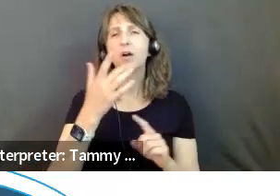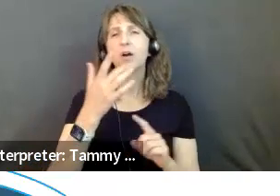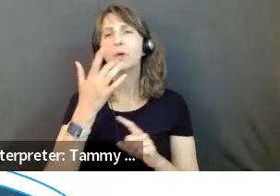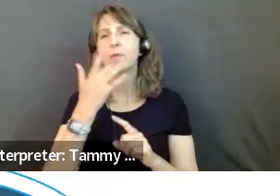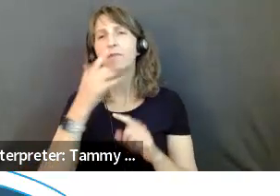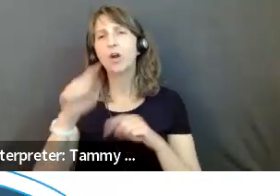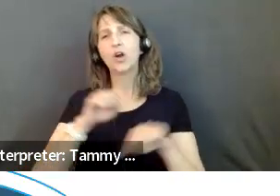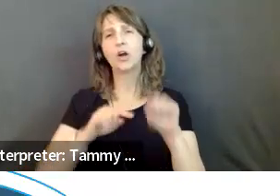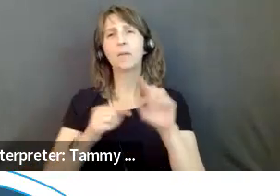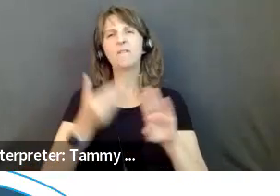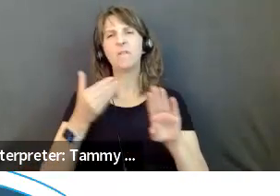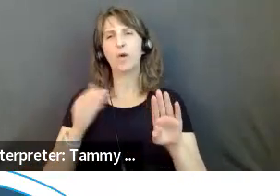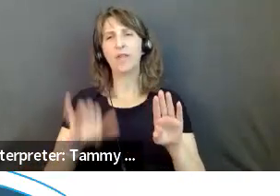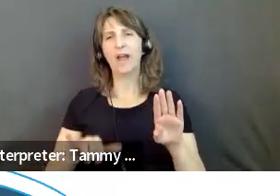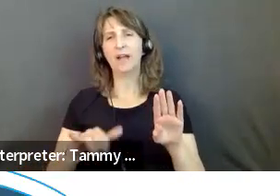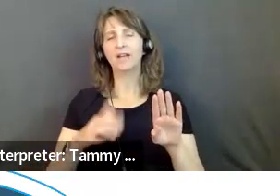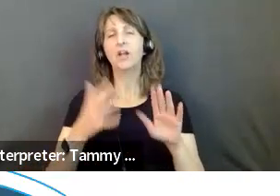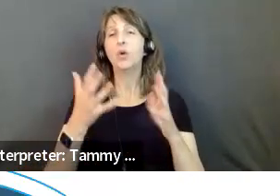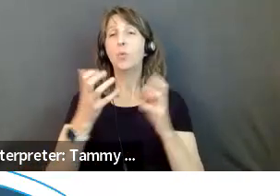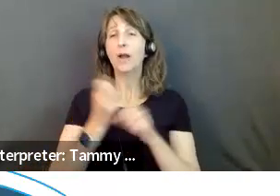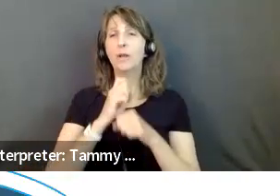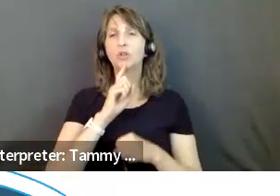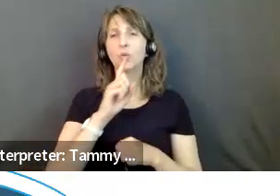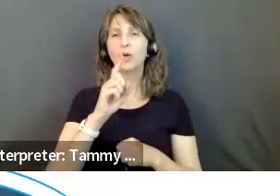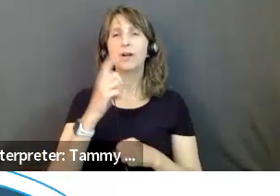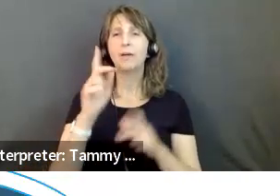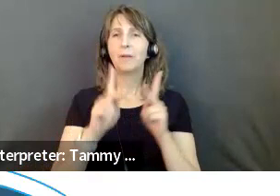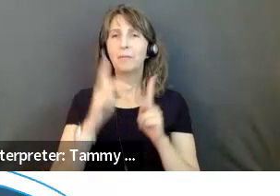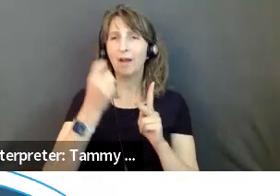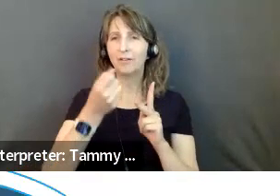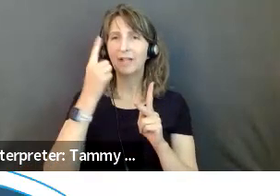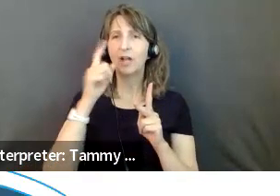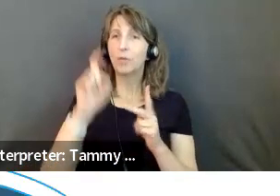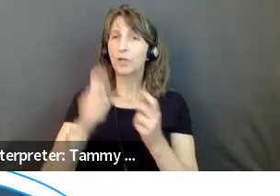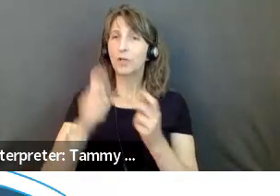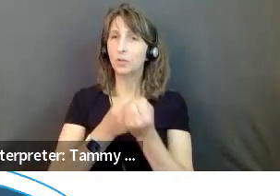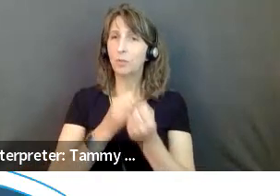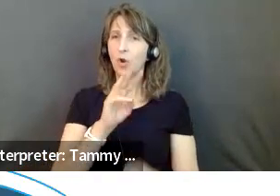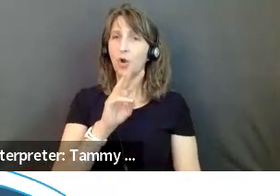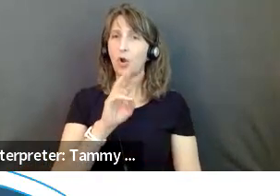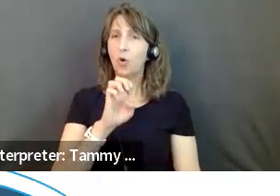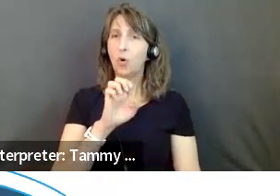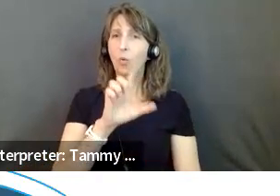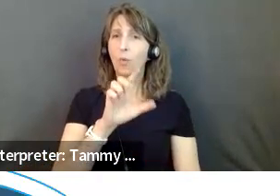We want to make sure that folks understand we need to support wellness even if someone isn't having the behavioral health issues or behavioral challenges because that's how we often prevent those.